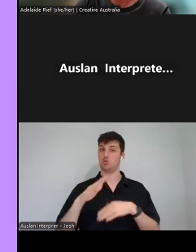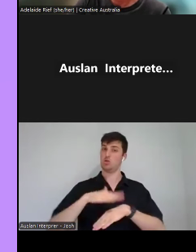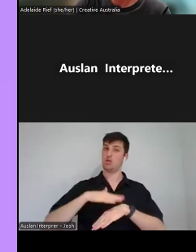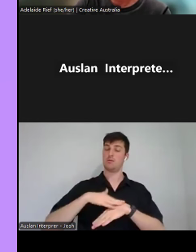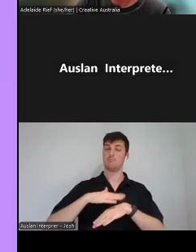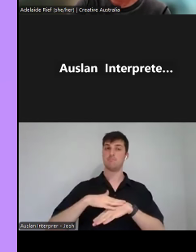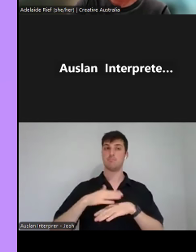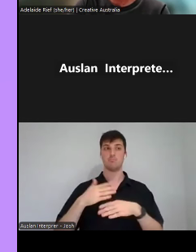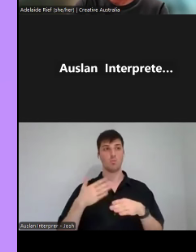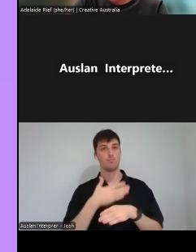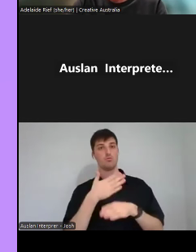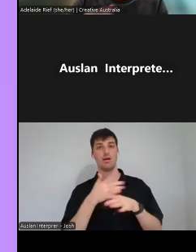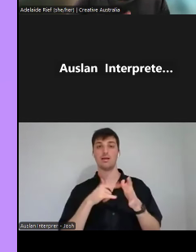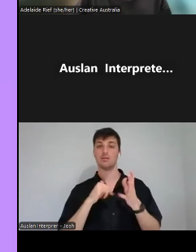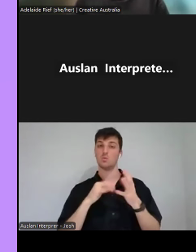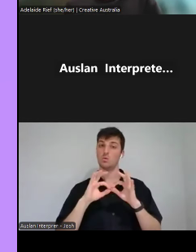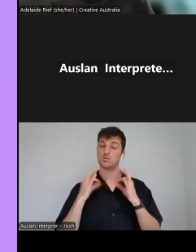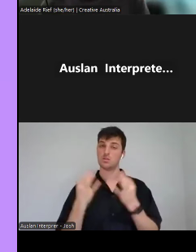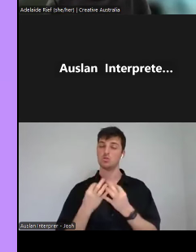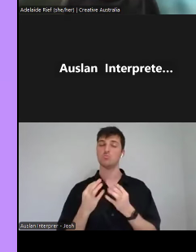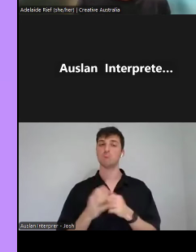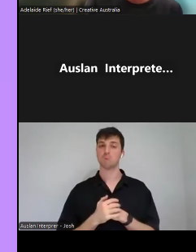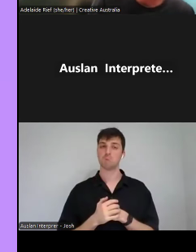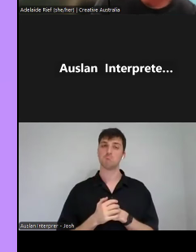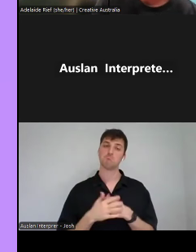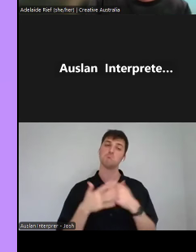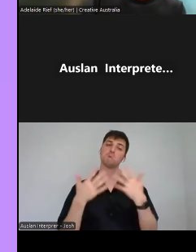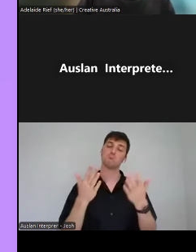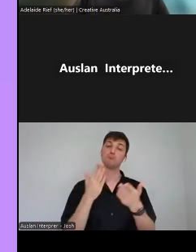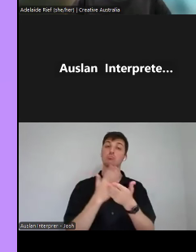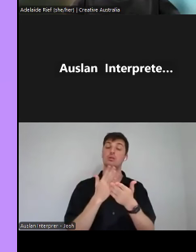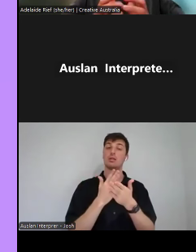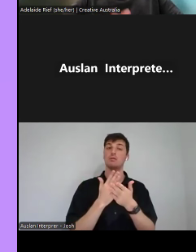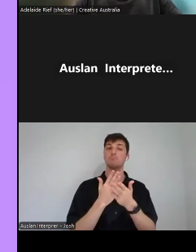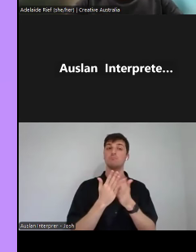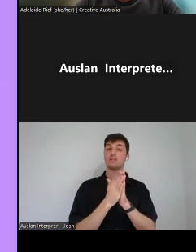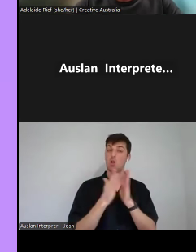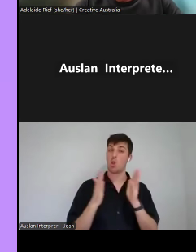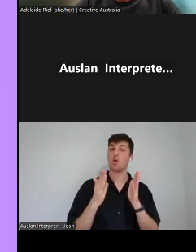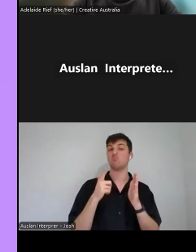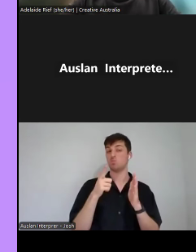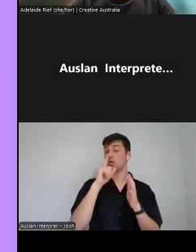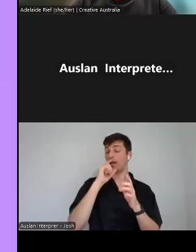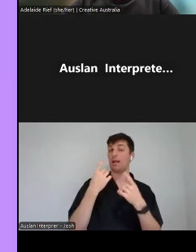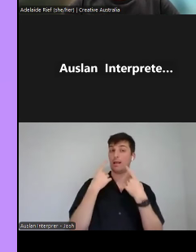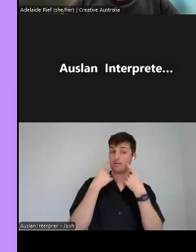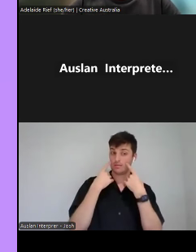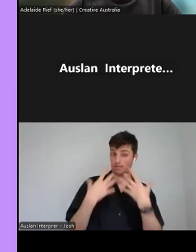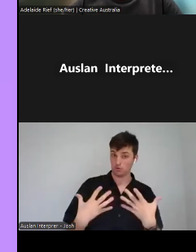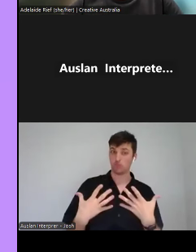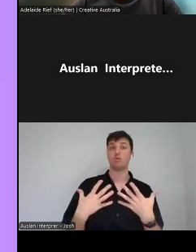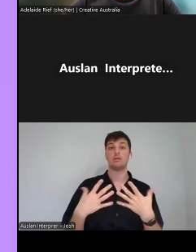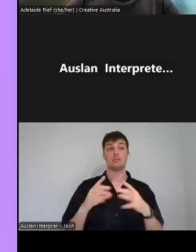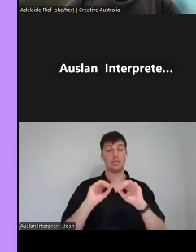operating as an organisation? As long as you can really clearly demonstrate that as an organisation